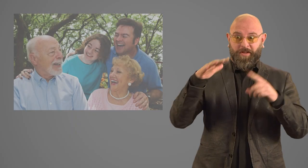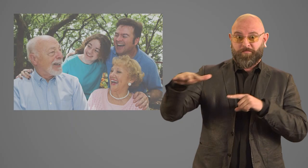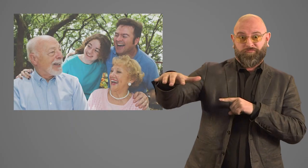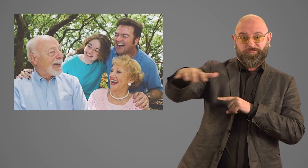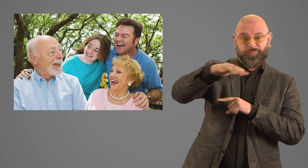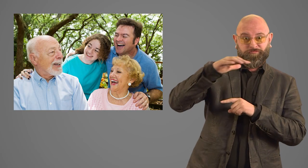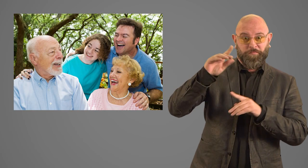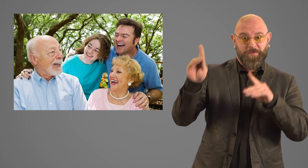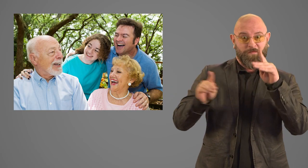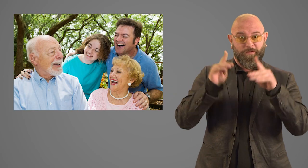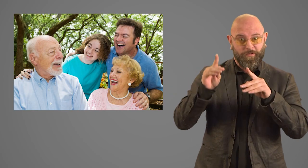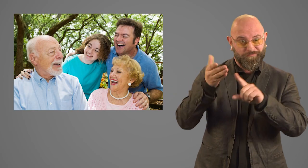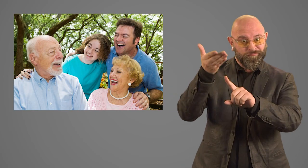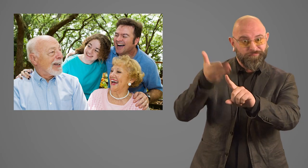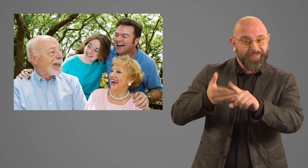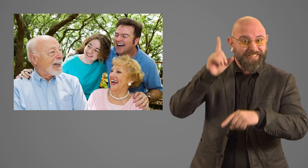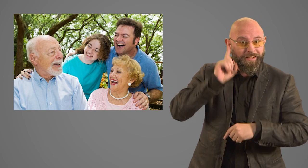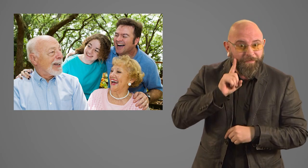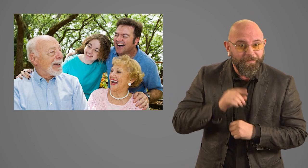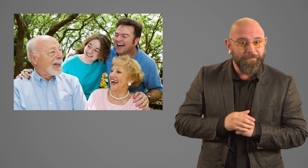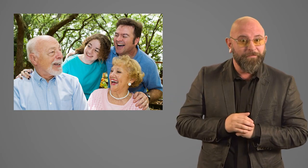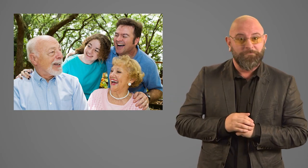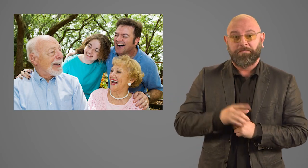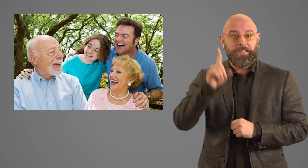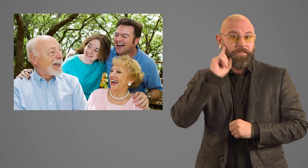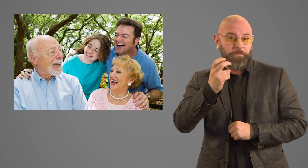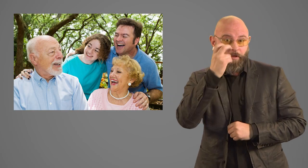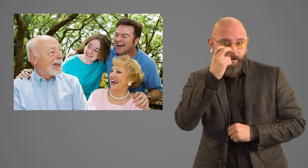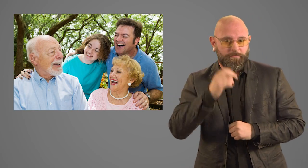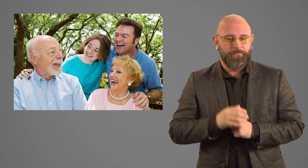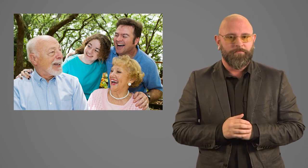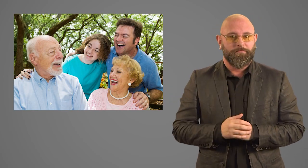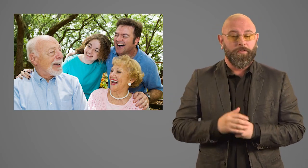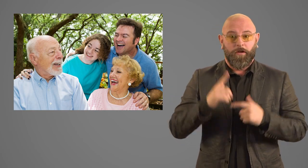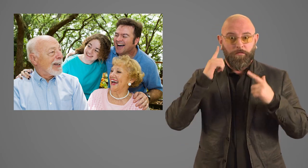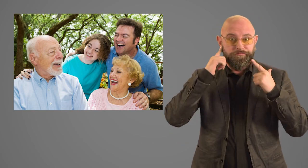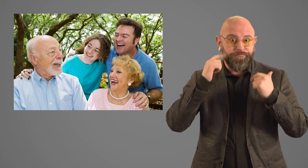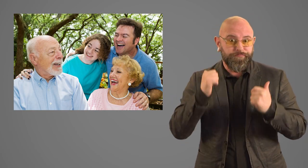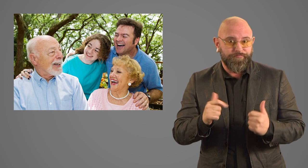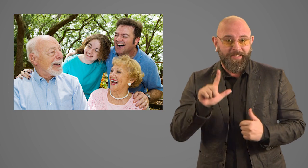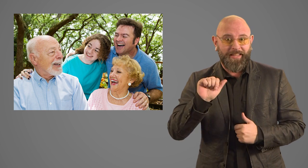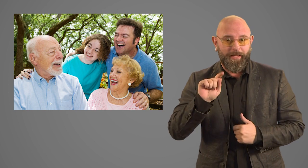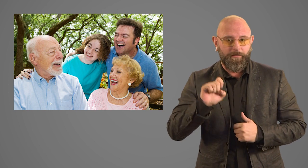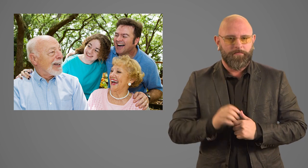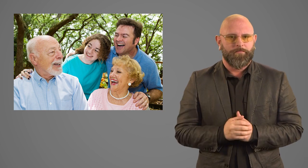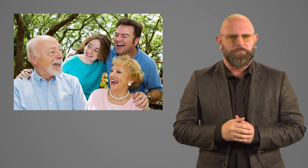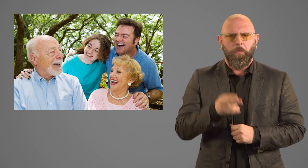Many people who are deaf, deafblind, late-deafened or hard of hearing